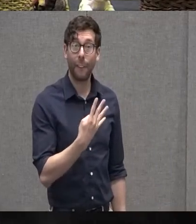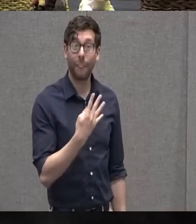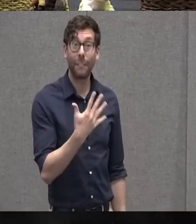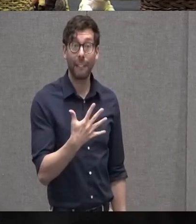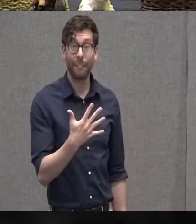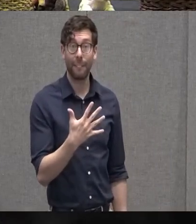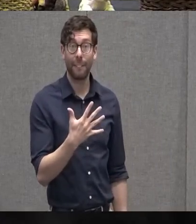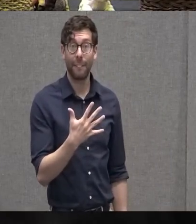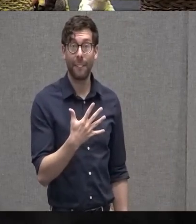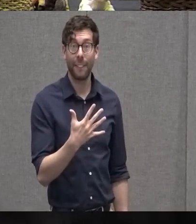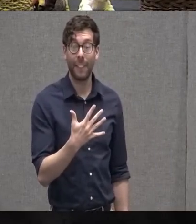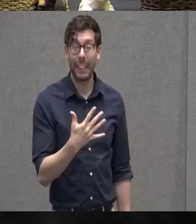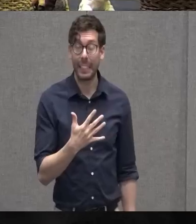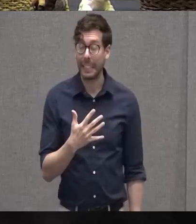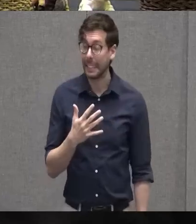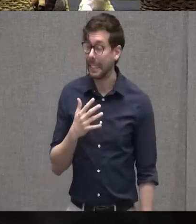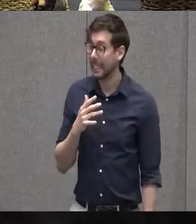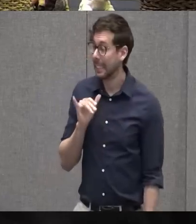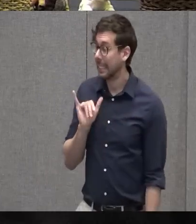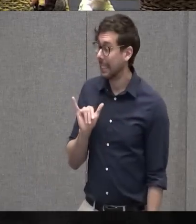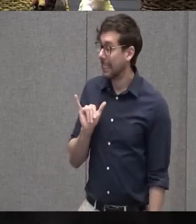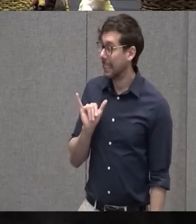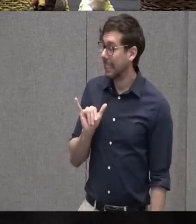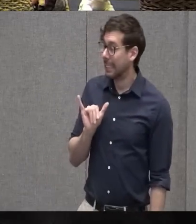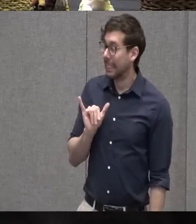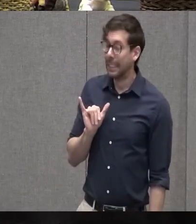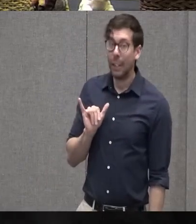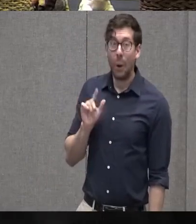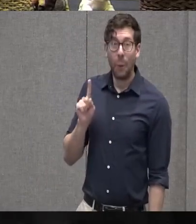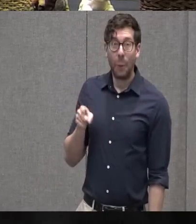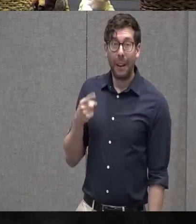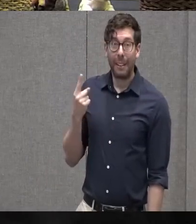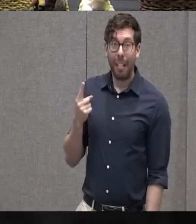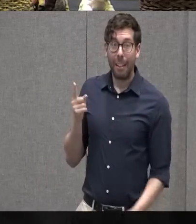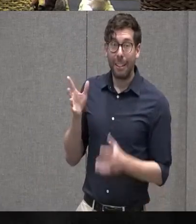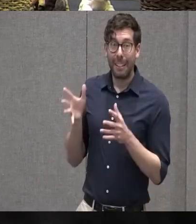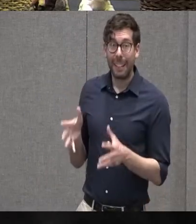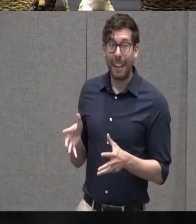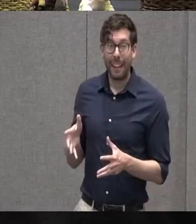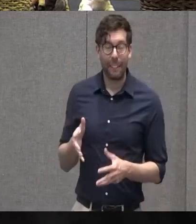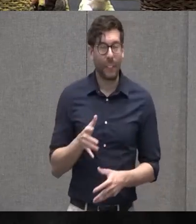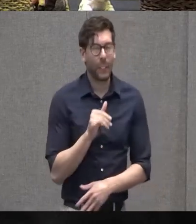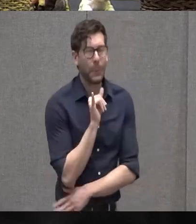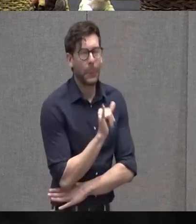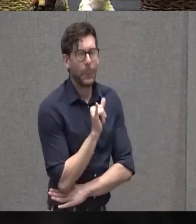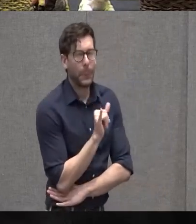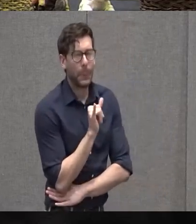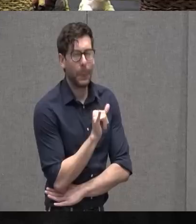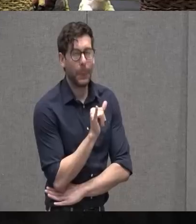Oh no, you only have $1 left. Oh man, can I buy this book?